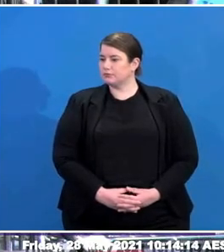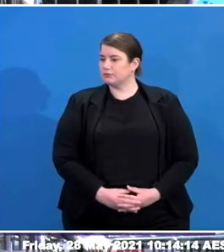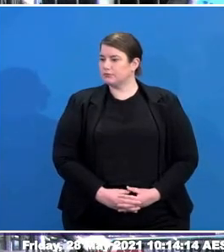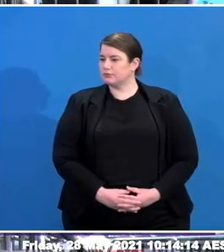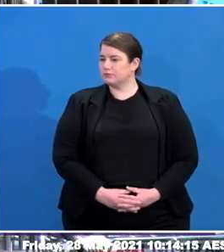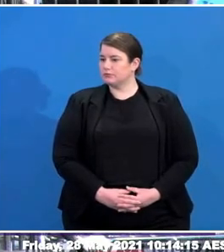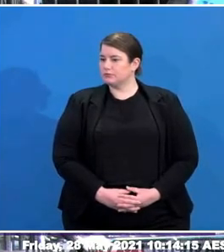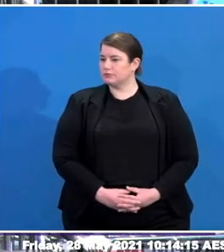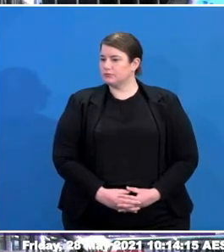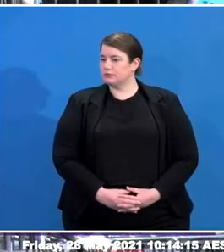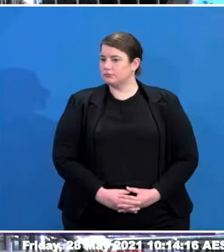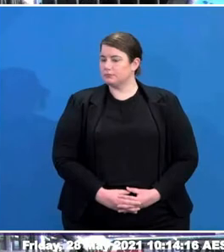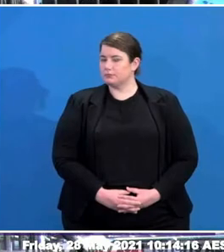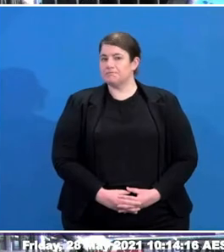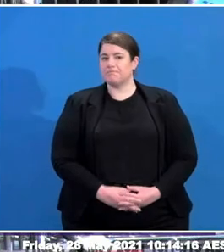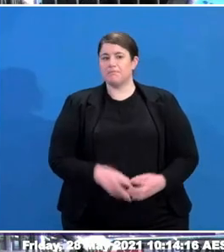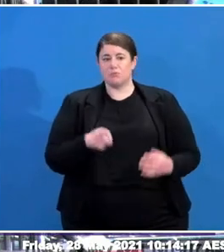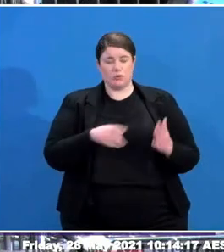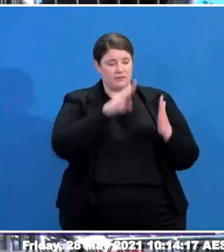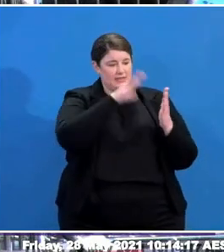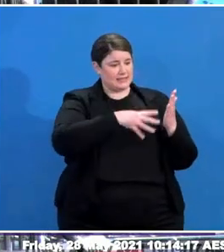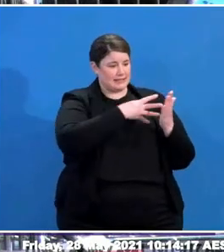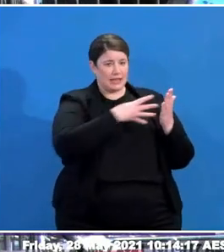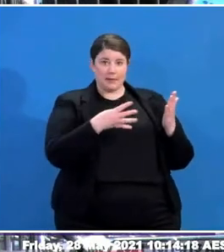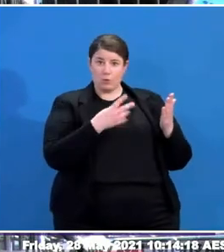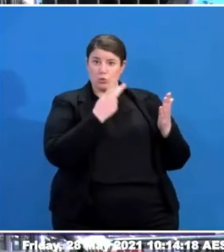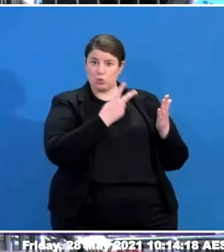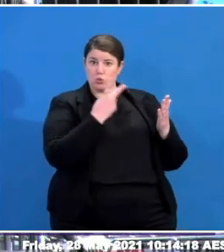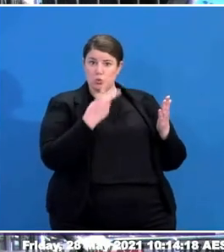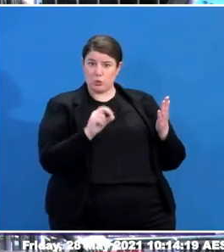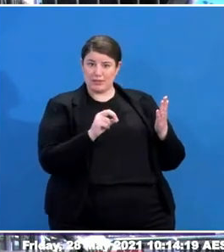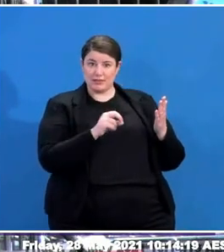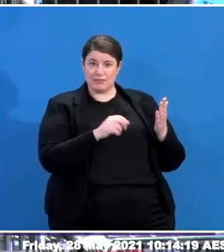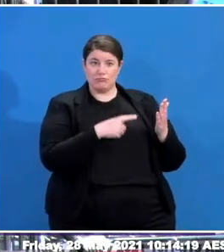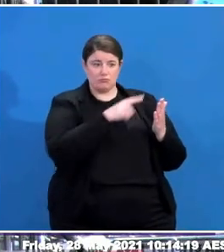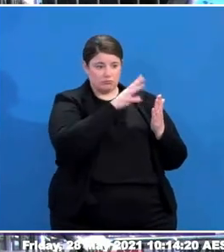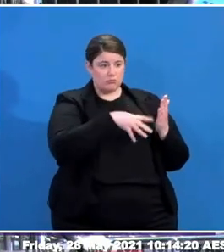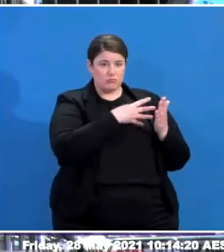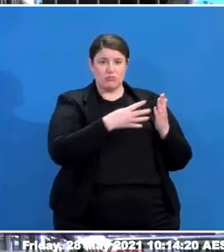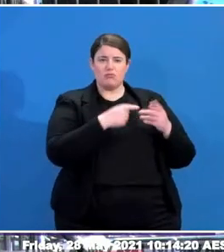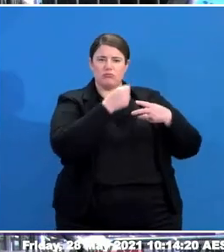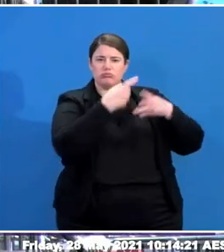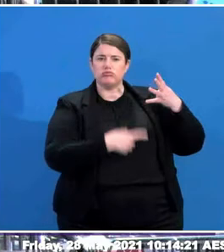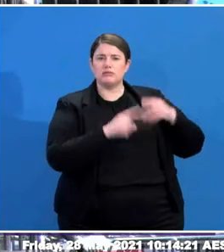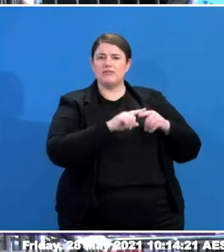You have set out a table at 220. Yes. That describes the eight reports, and you've characterised them